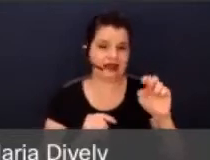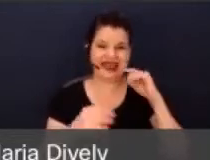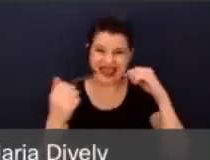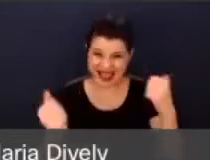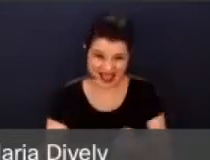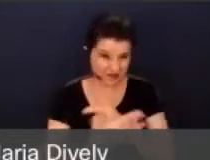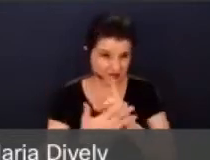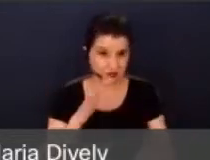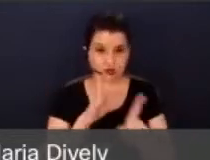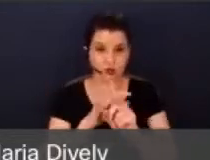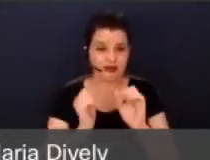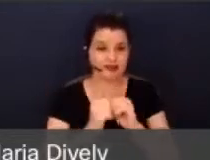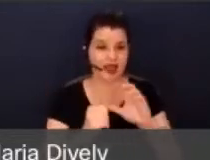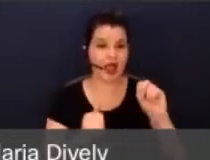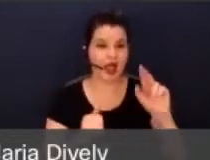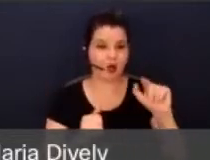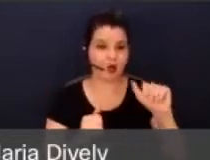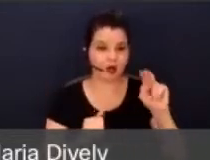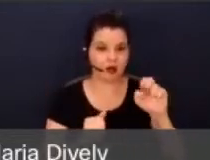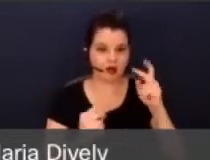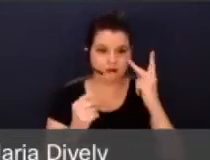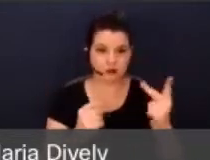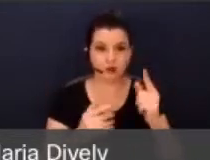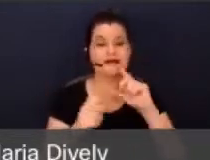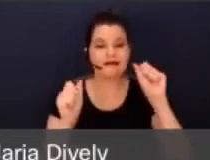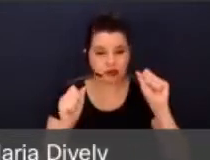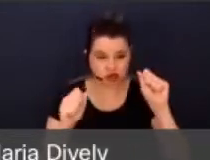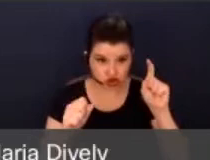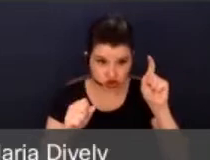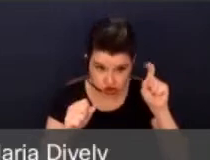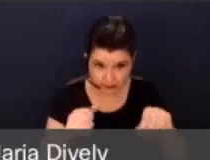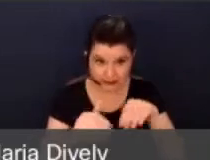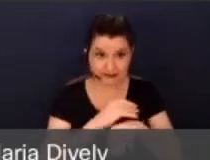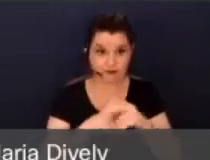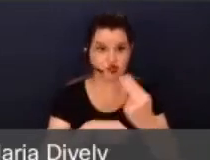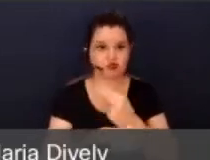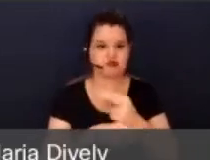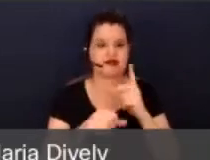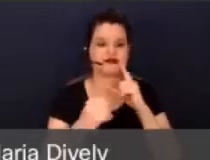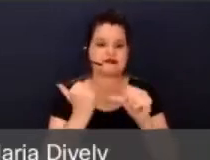shows up in that outline view should be accessible to those people using assistive technologies